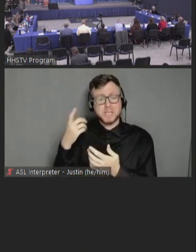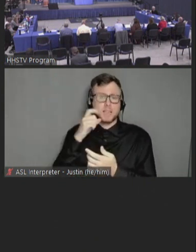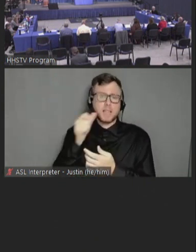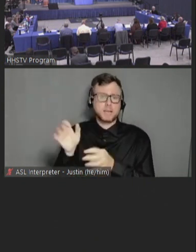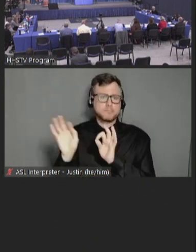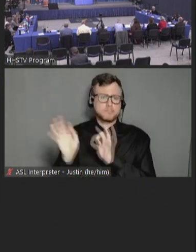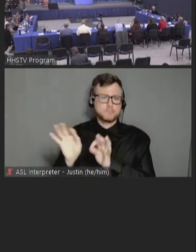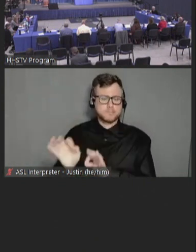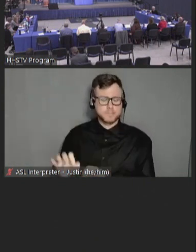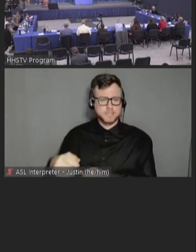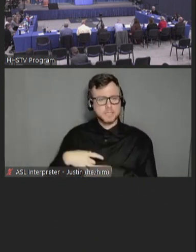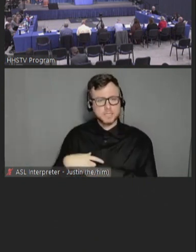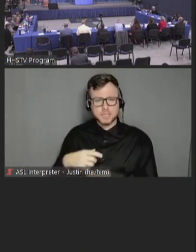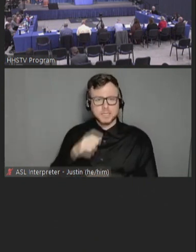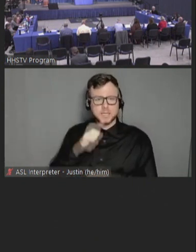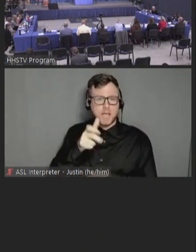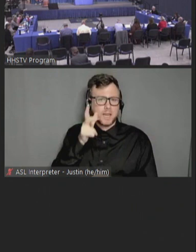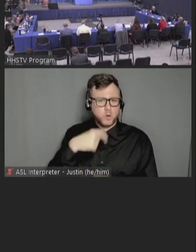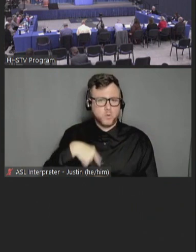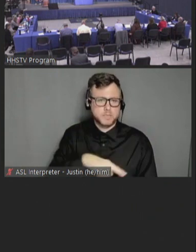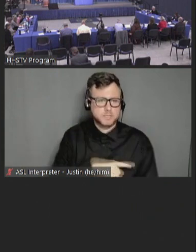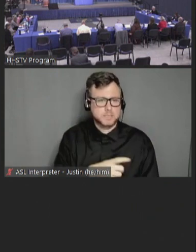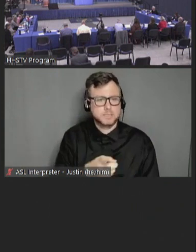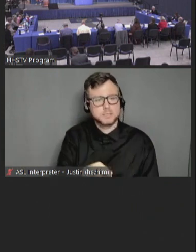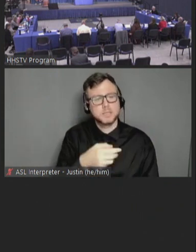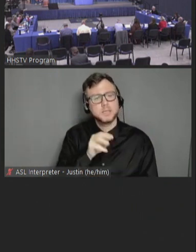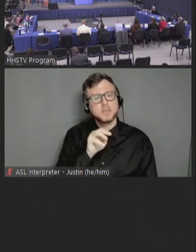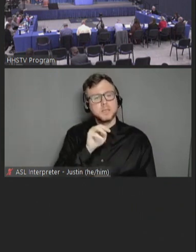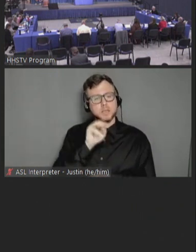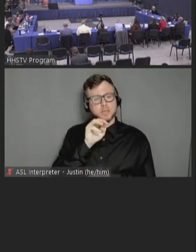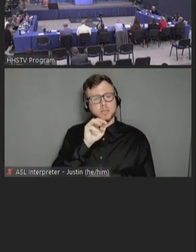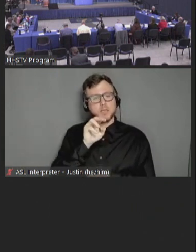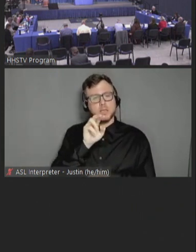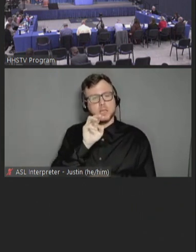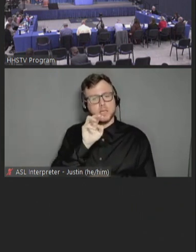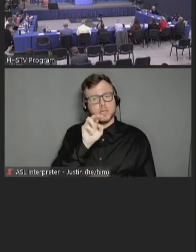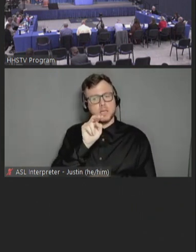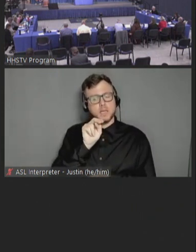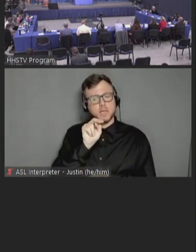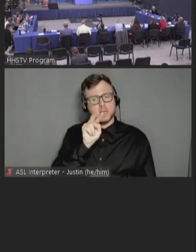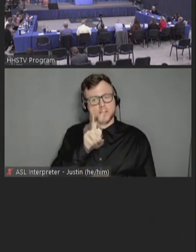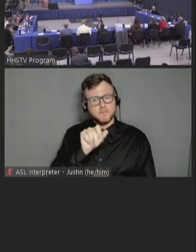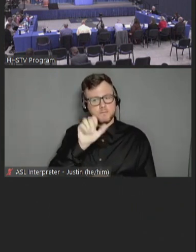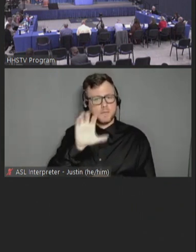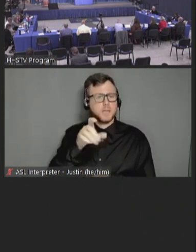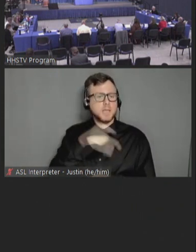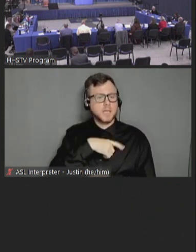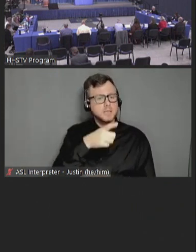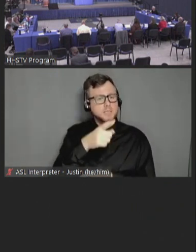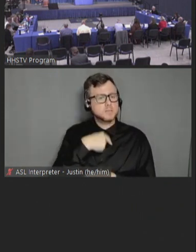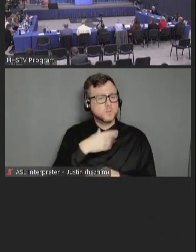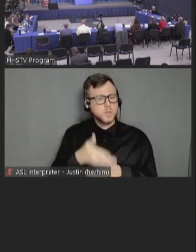And VSD has advocated for increased vaccine safety and high-quality independent vaccine safety